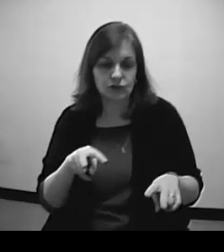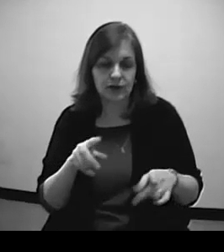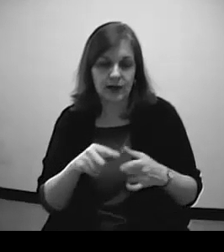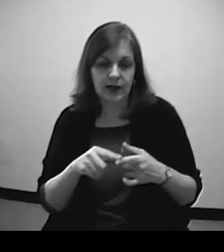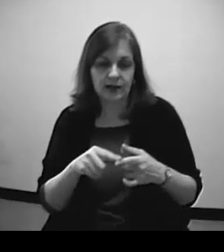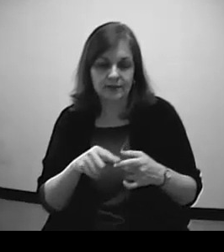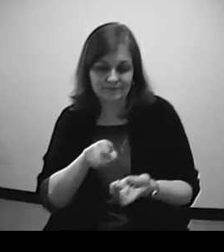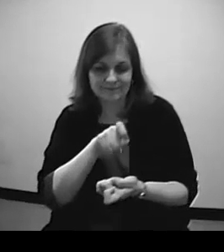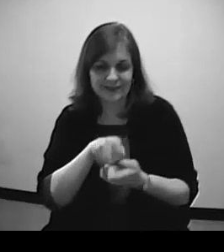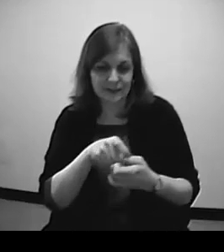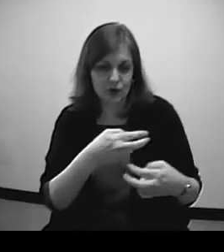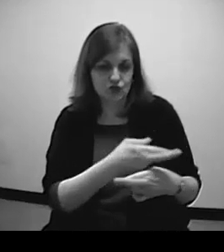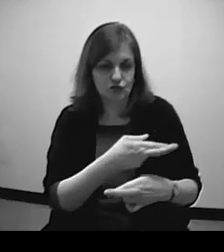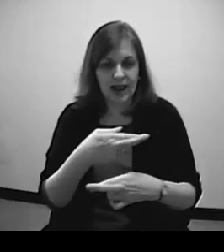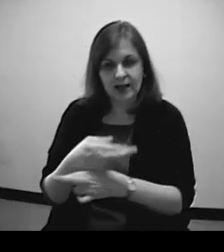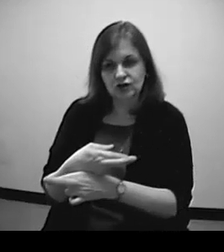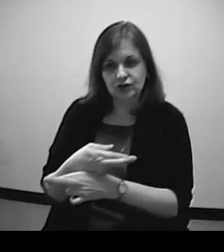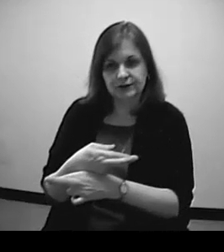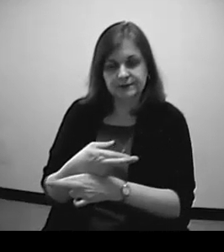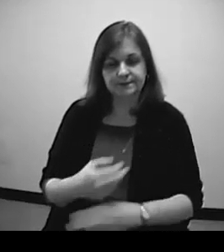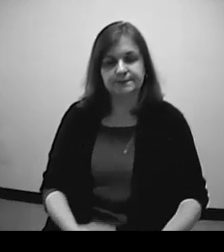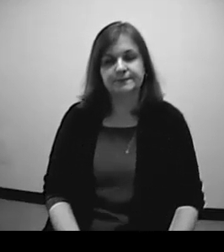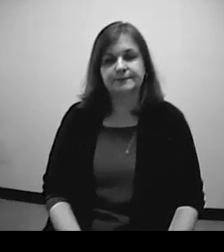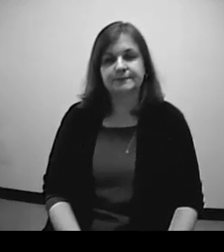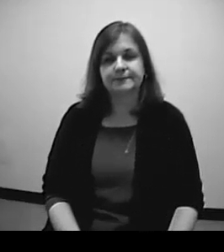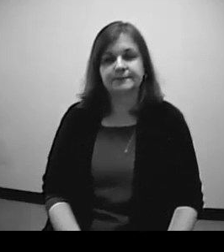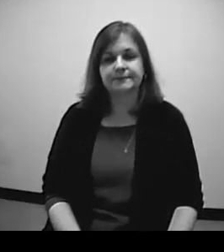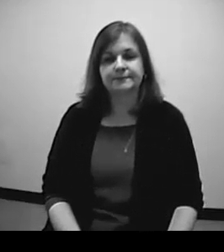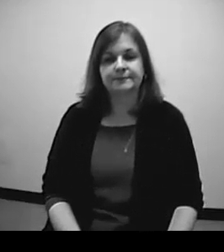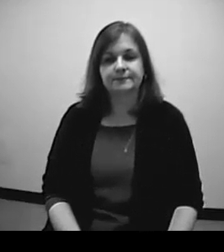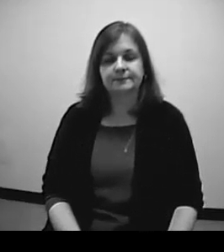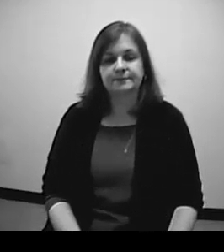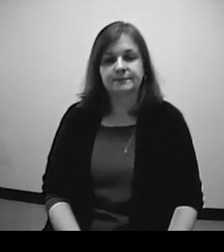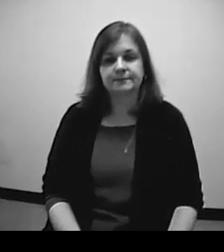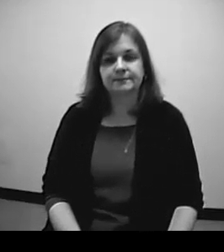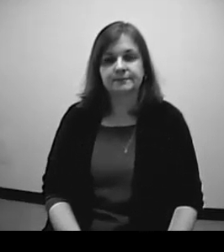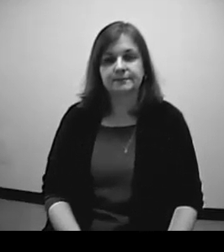but now we need to look at the actual reactions that are occuring